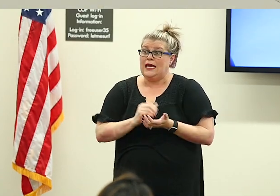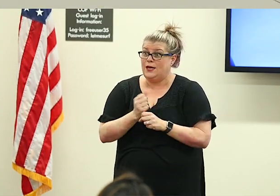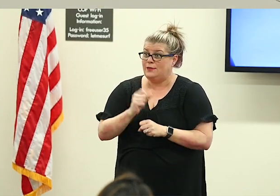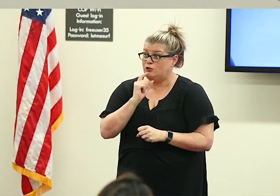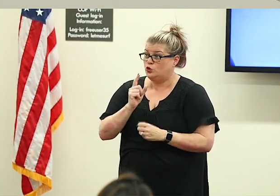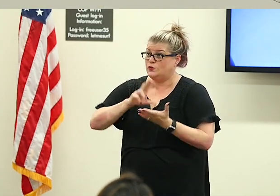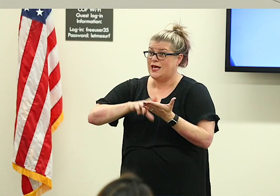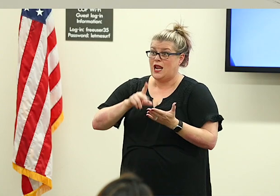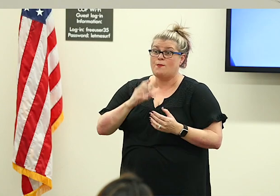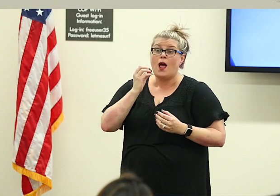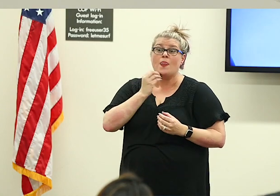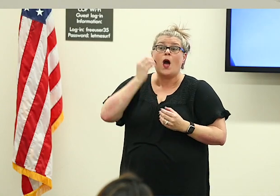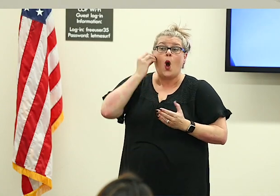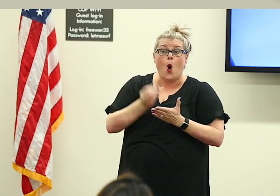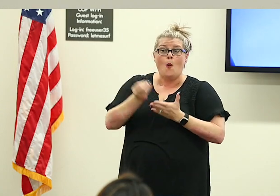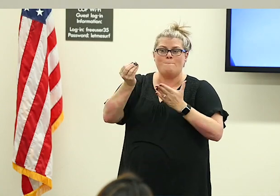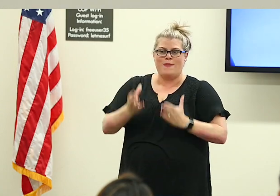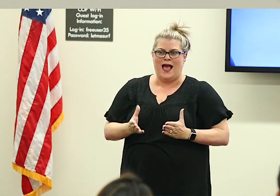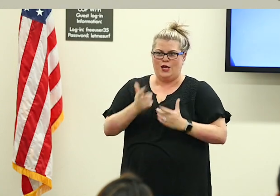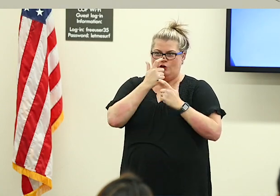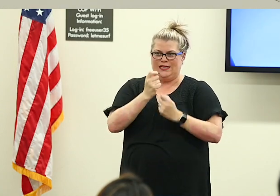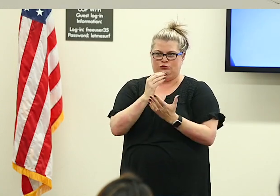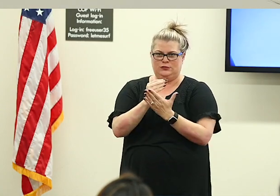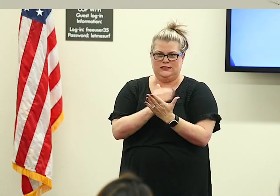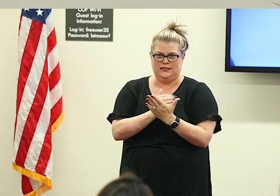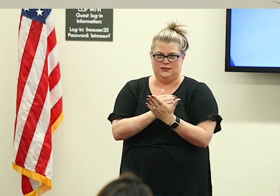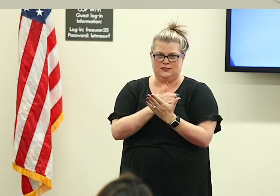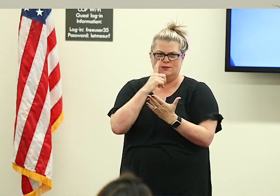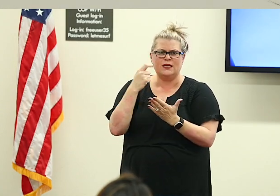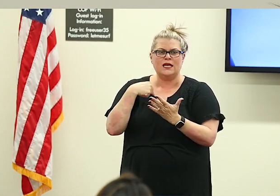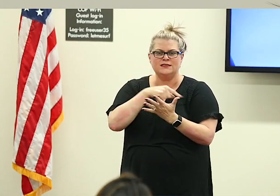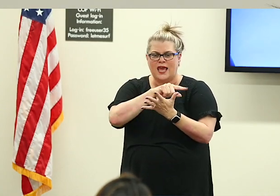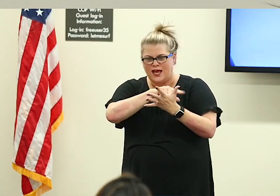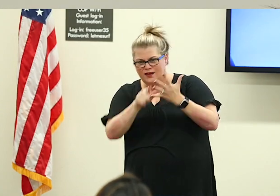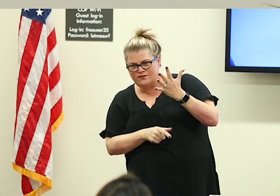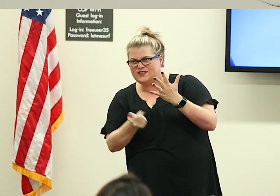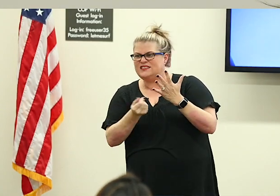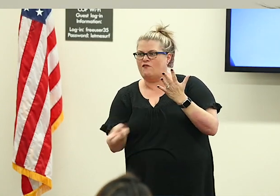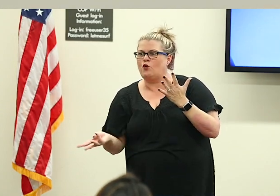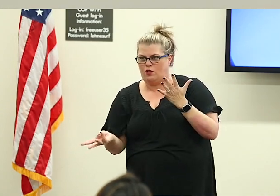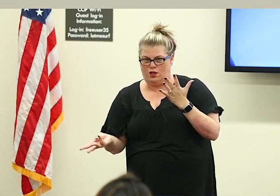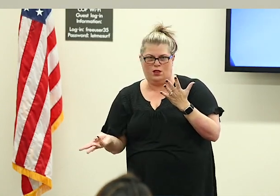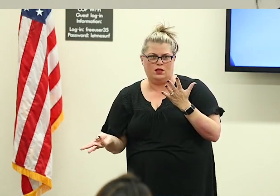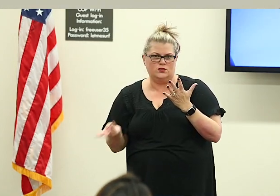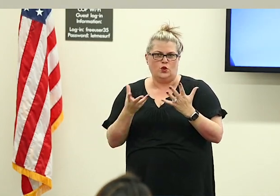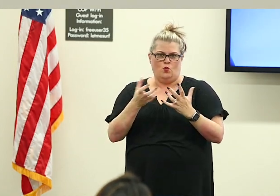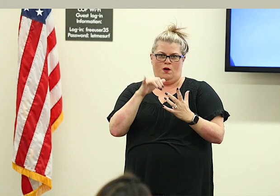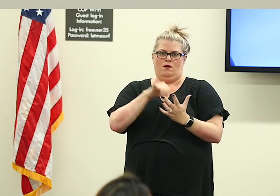the home buyer's interest list. Because we have three. Make sure you sign up on the home buyer's interest list.